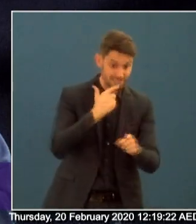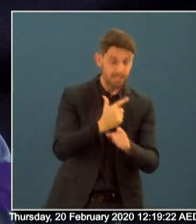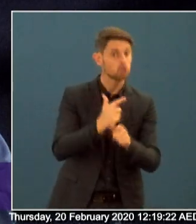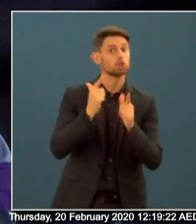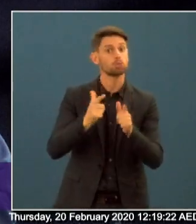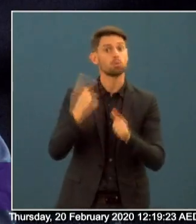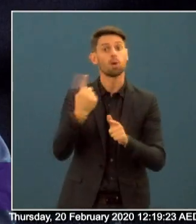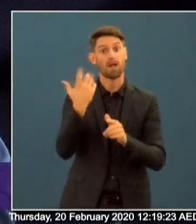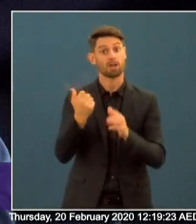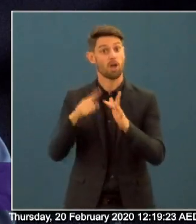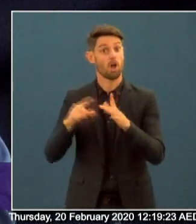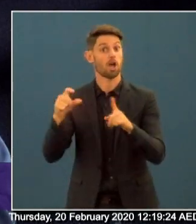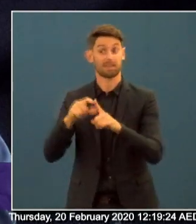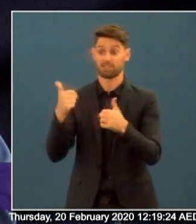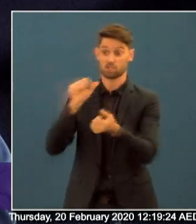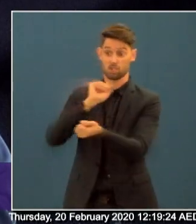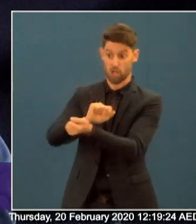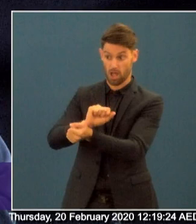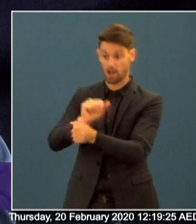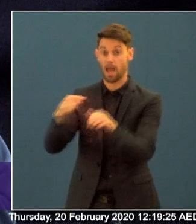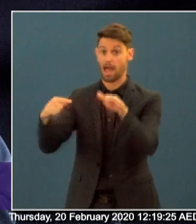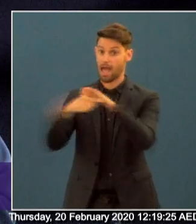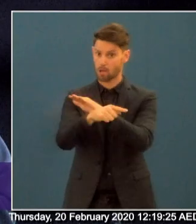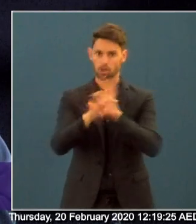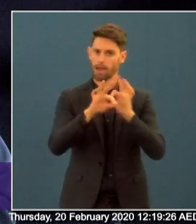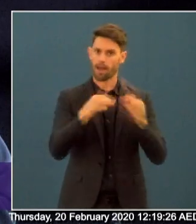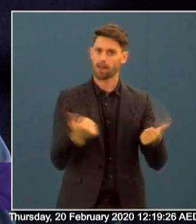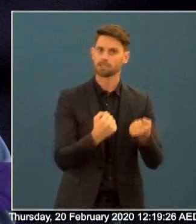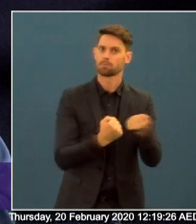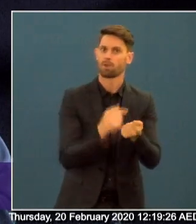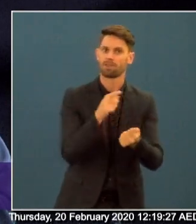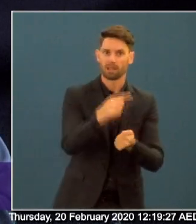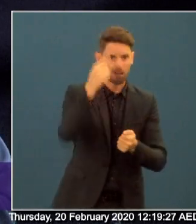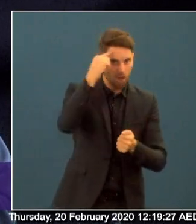adequately supported when they leave. We found that the provision of disability supports significantly